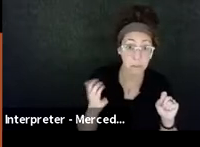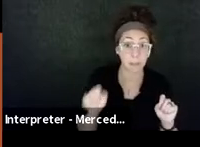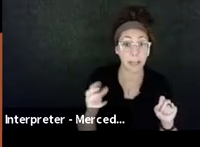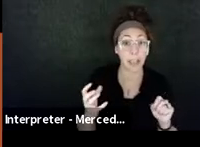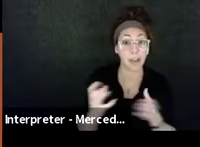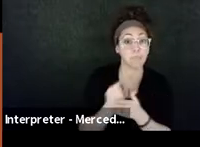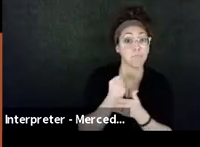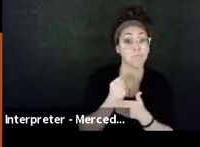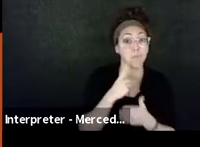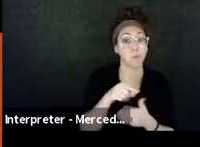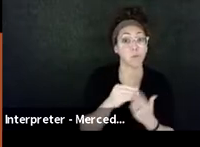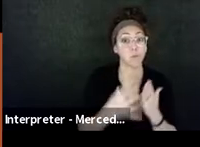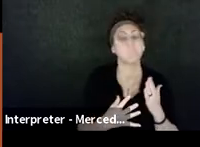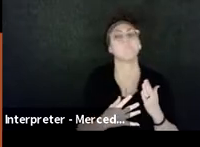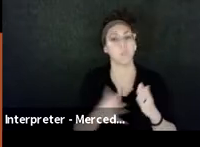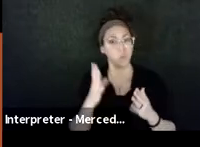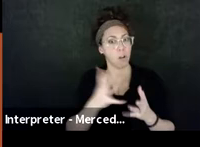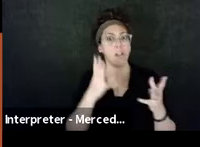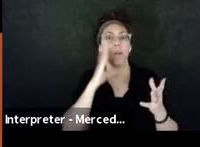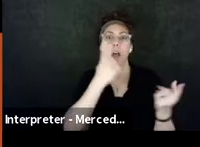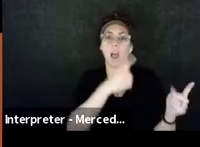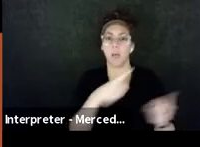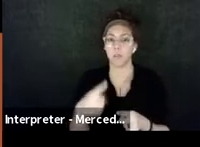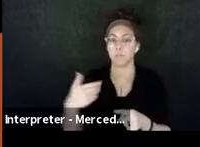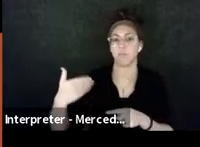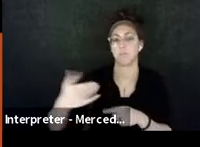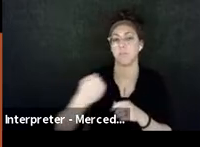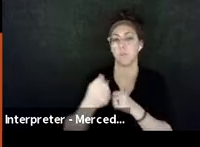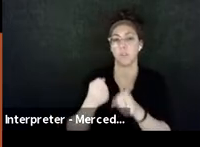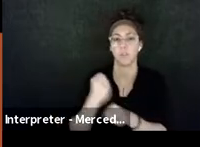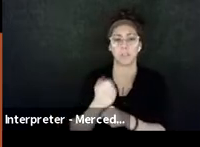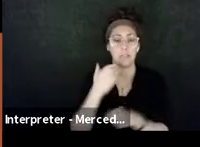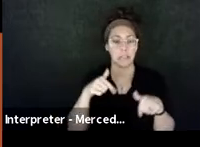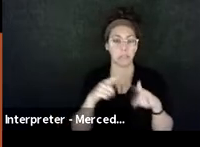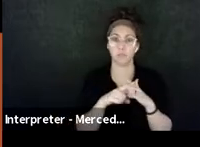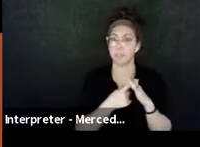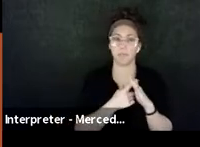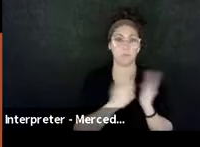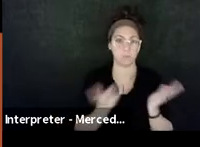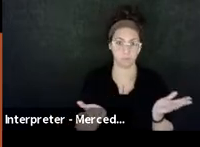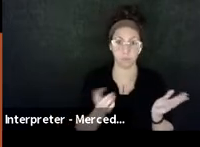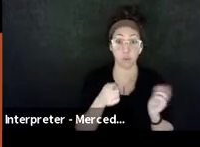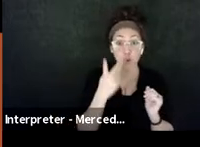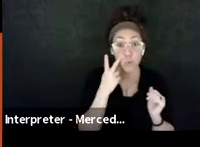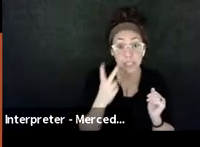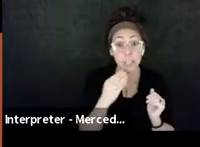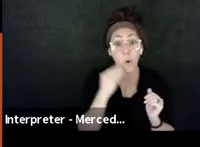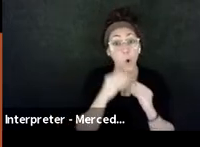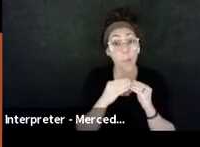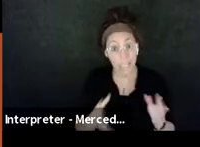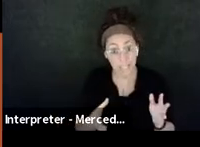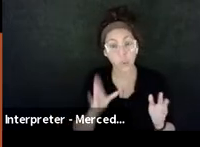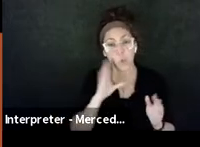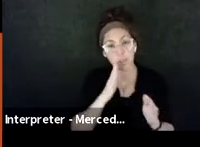Natalie Chavez: So there's a lot that's going to be happening in the next few years, and I know this is just the beginning. So when you see homeless stuff you're going to see the progress of our of our growth.